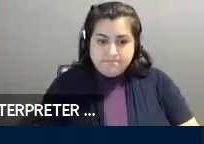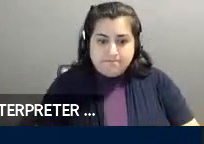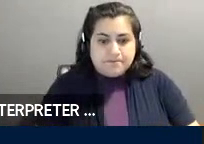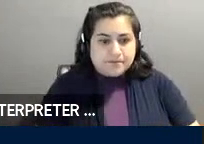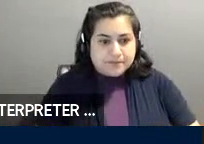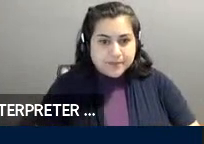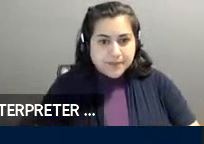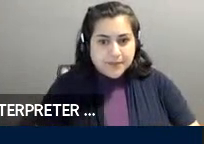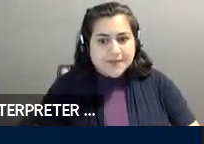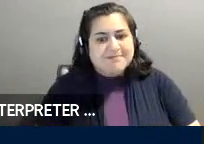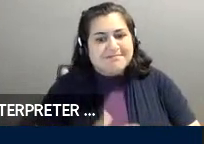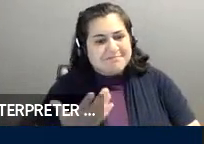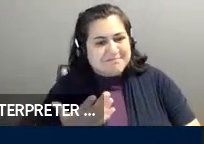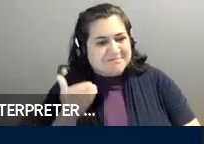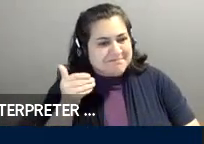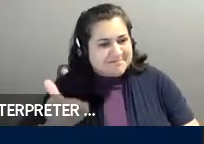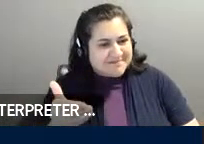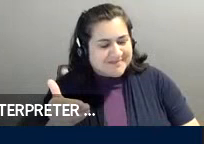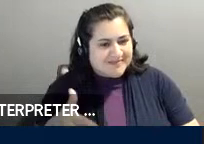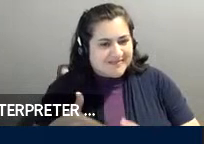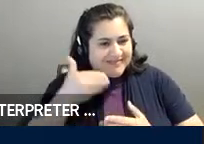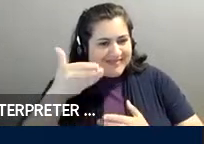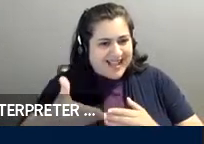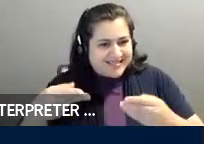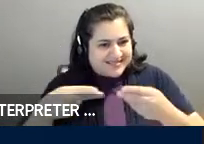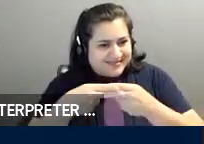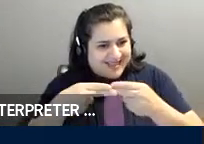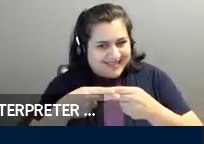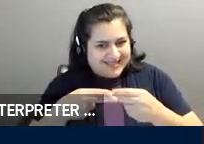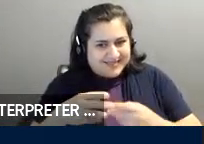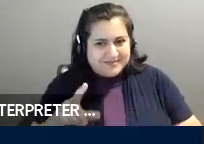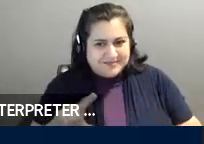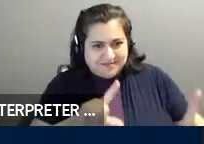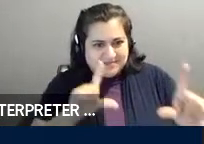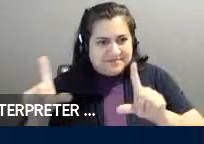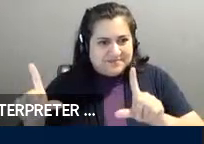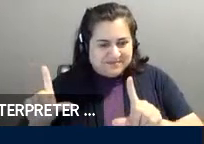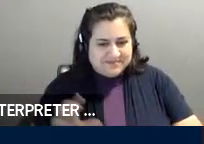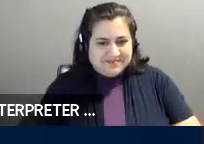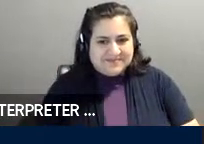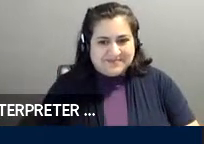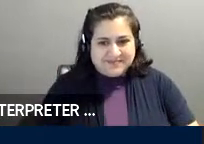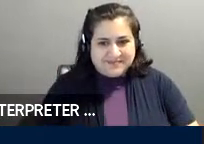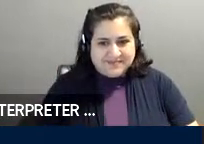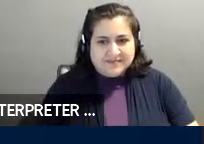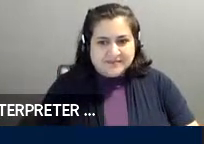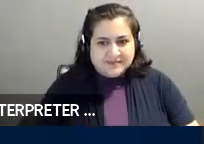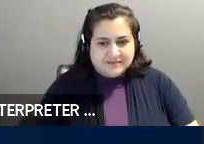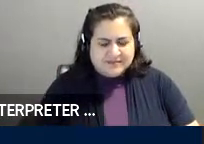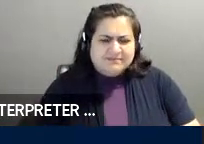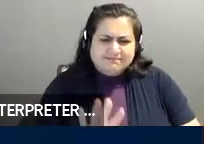Okay, so let's move on to the next slide, slide No. 6, and let's talk a little bit more